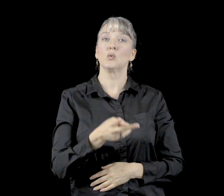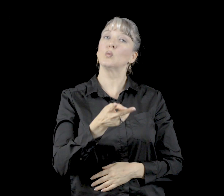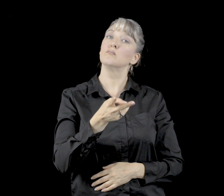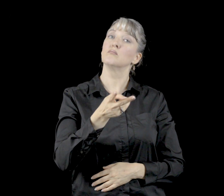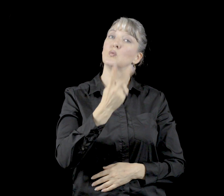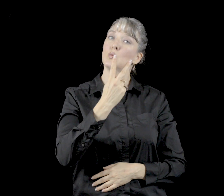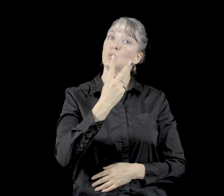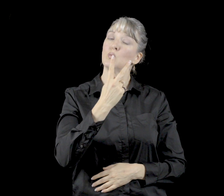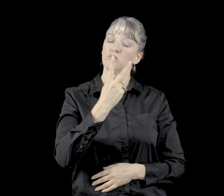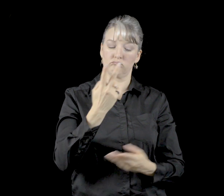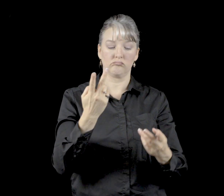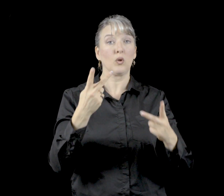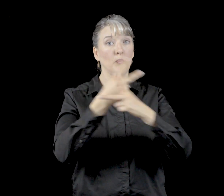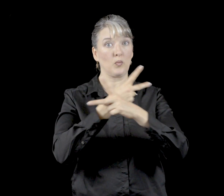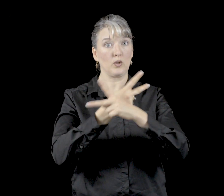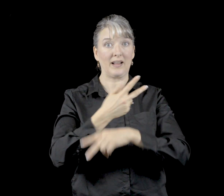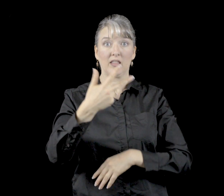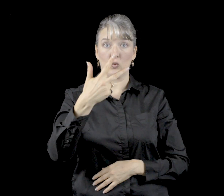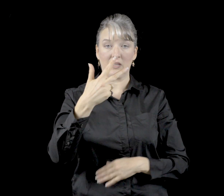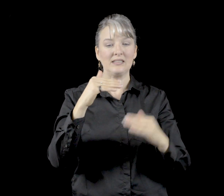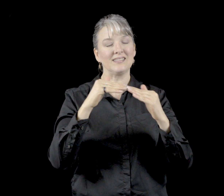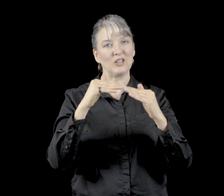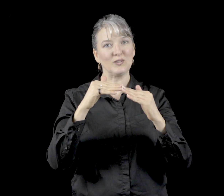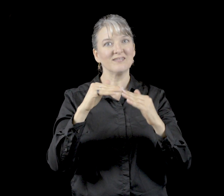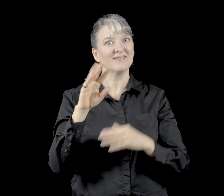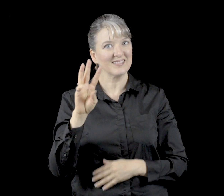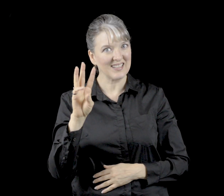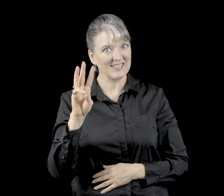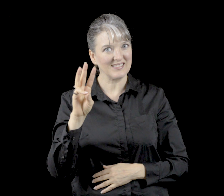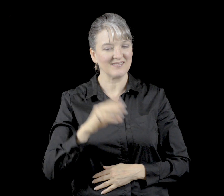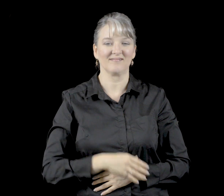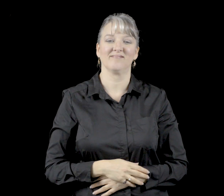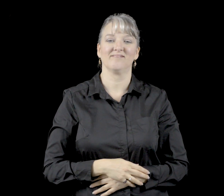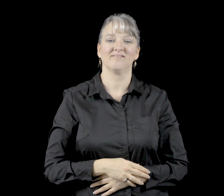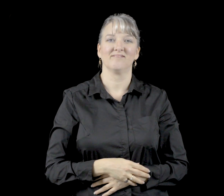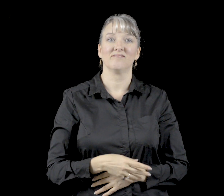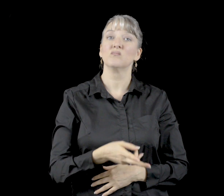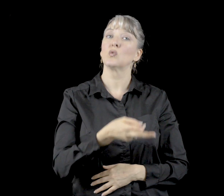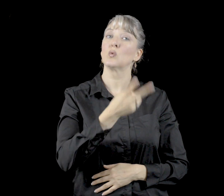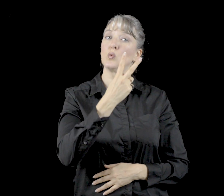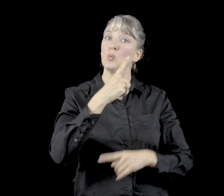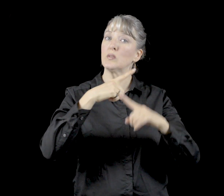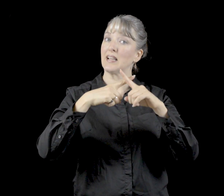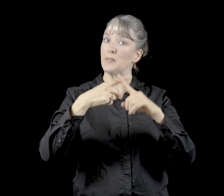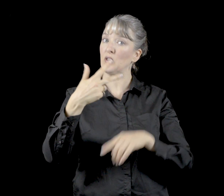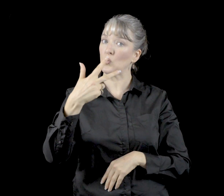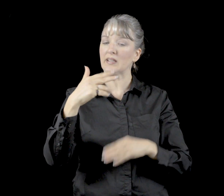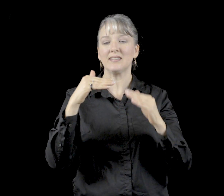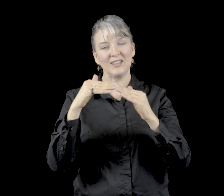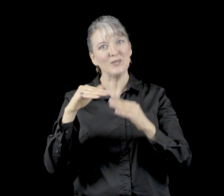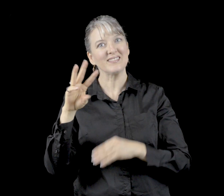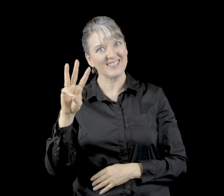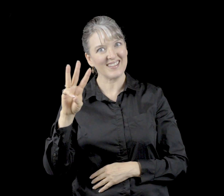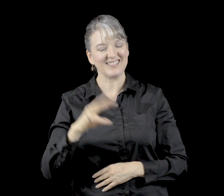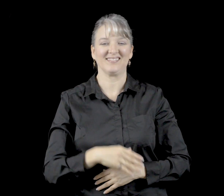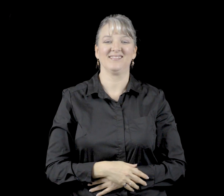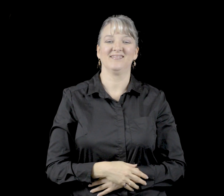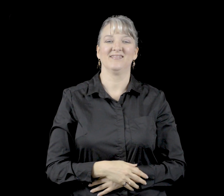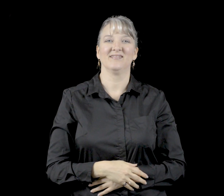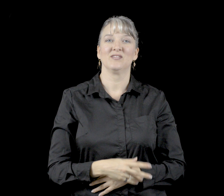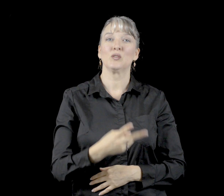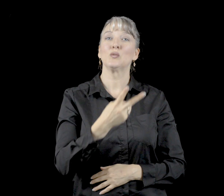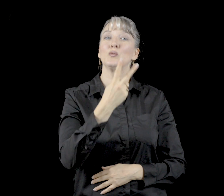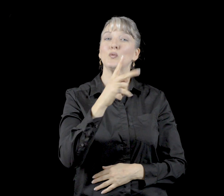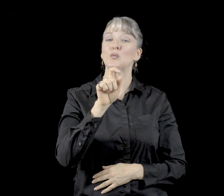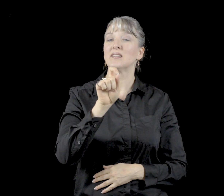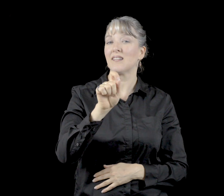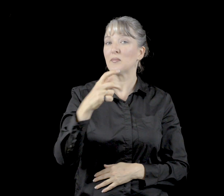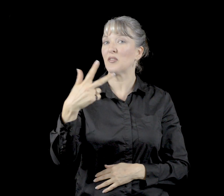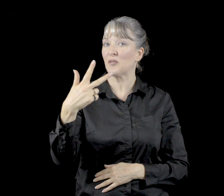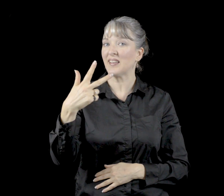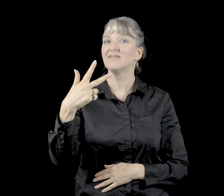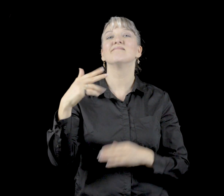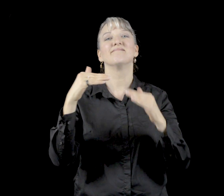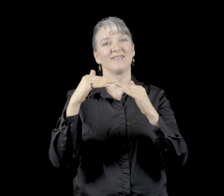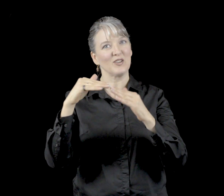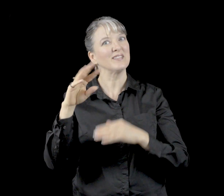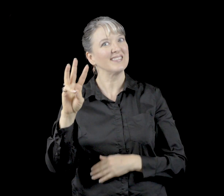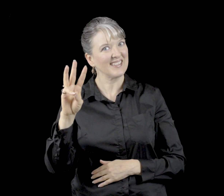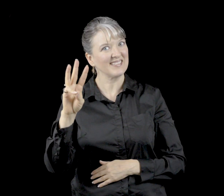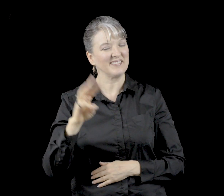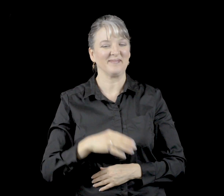2 x 3 = 6